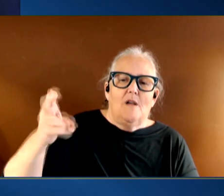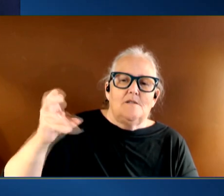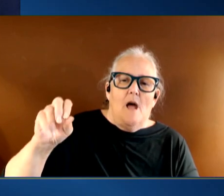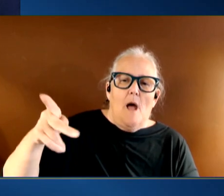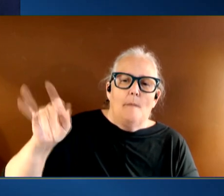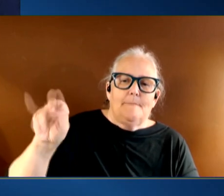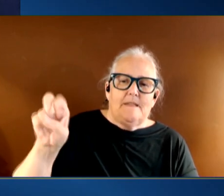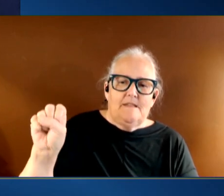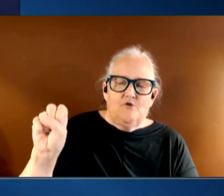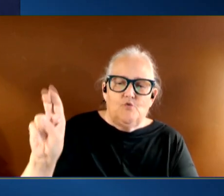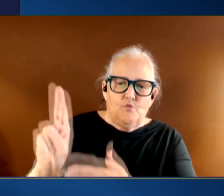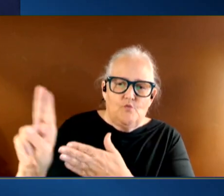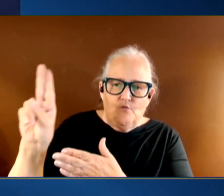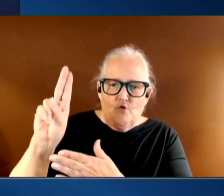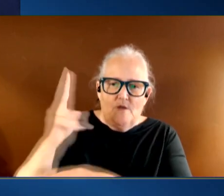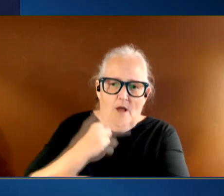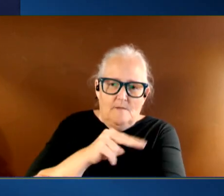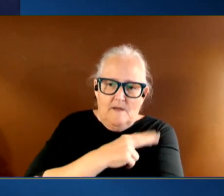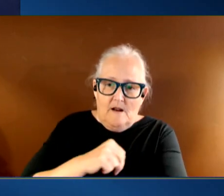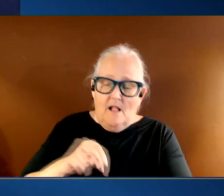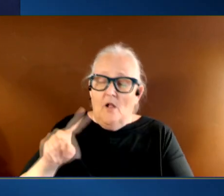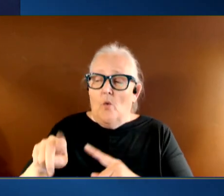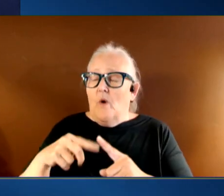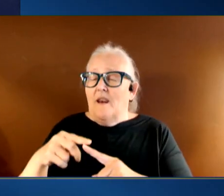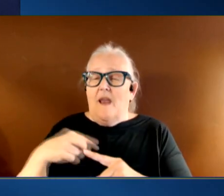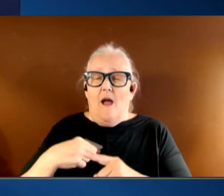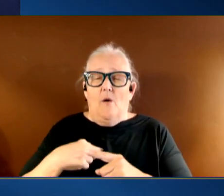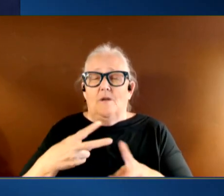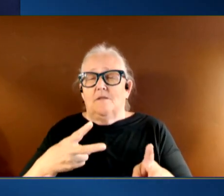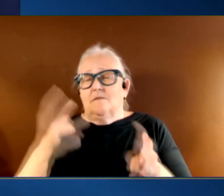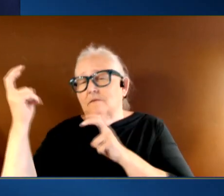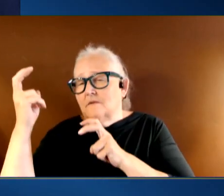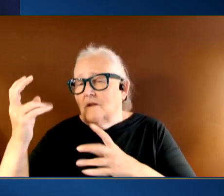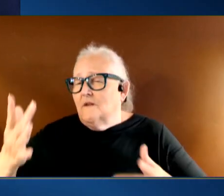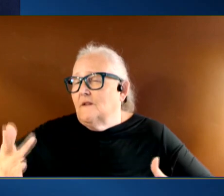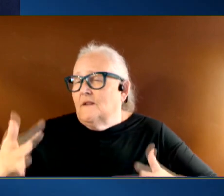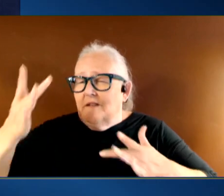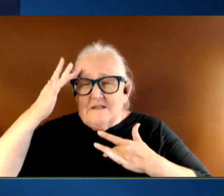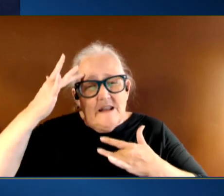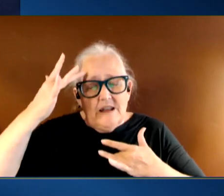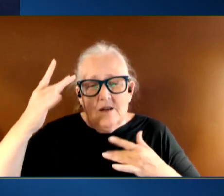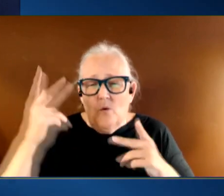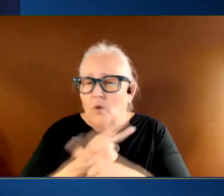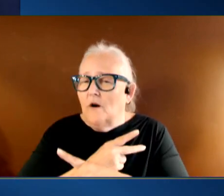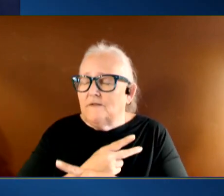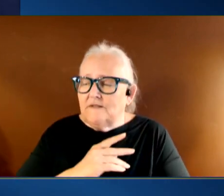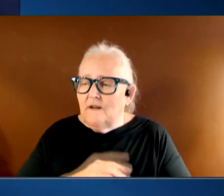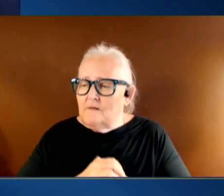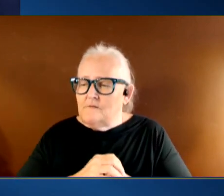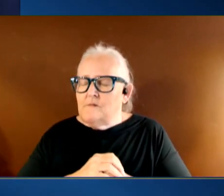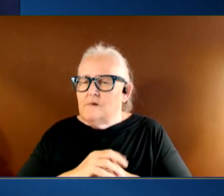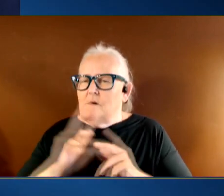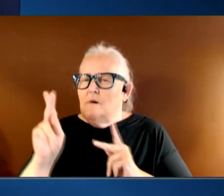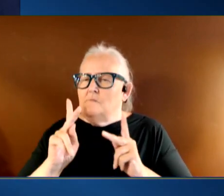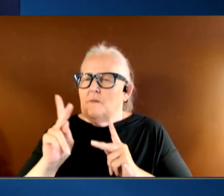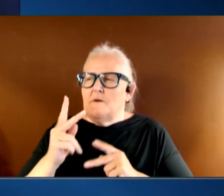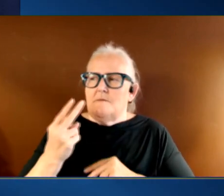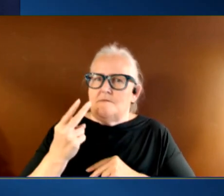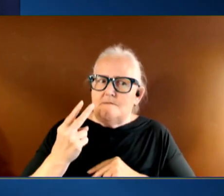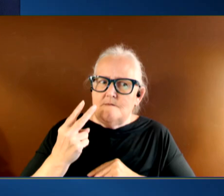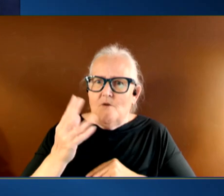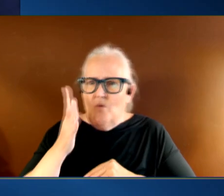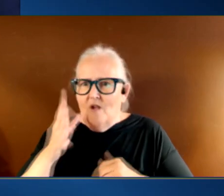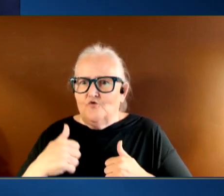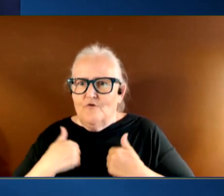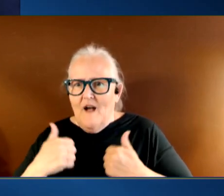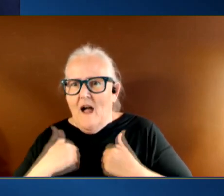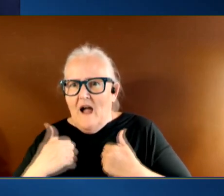bottom of my illness, where folks weren't sure if I was going to make it. And the bone marrow